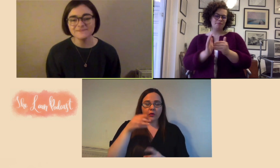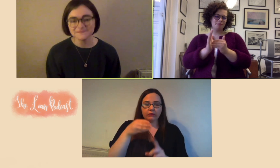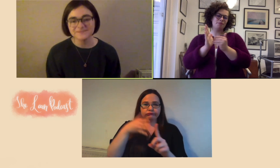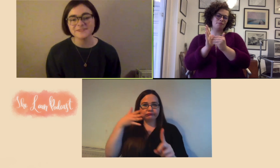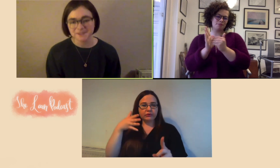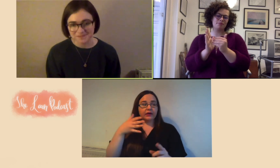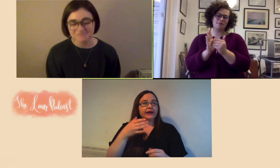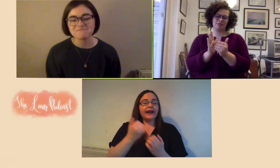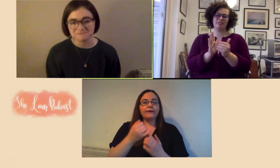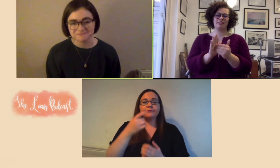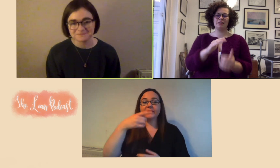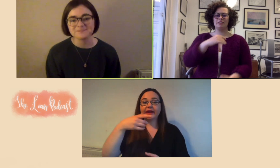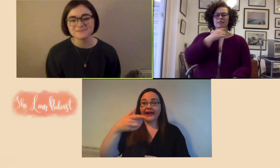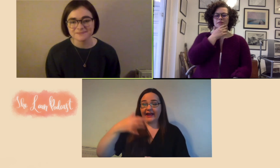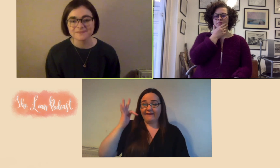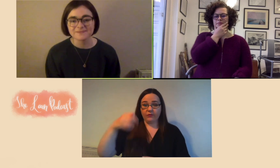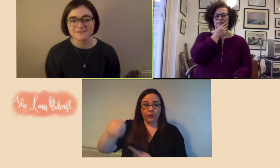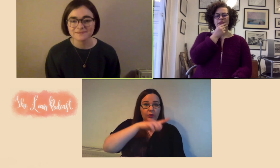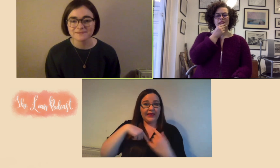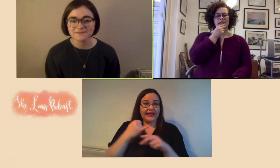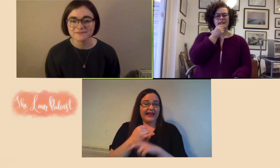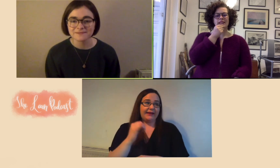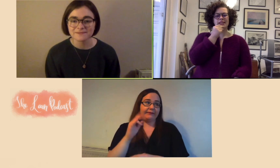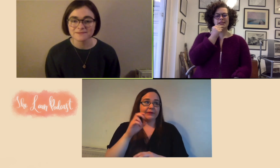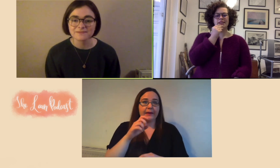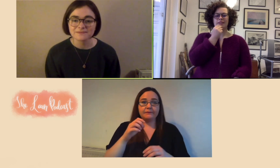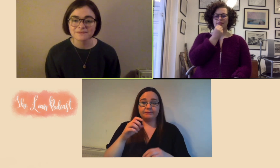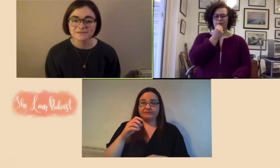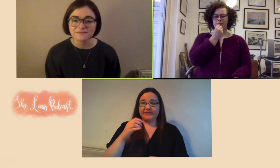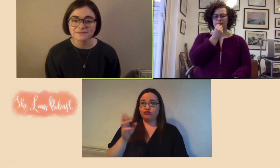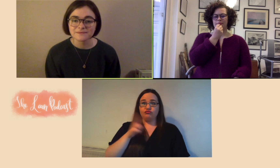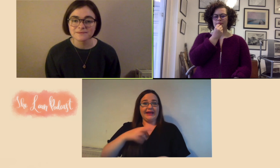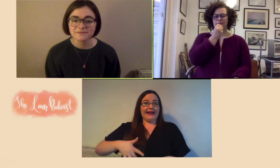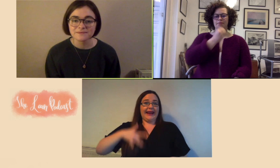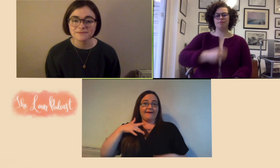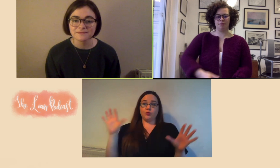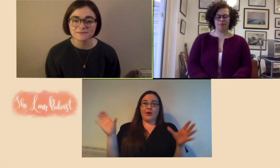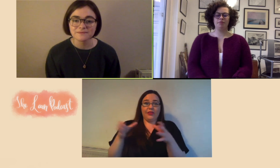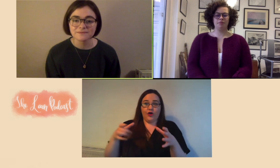over each other. Online, it's just so hard to kind of catch someone's body language. You know what I mean?